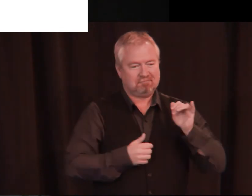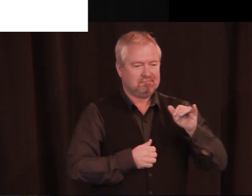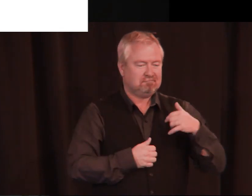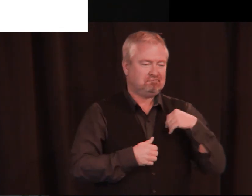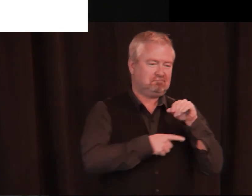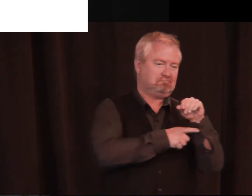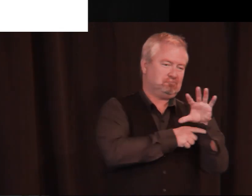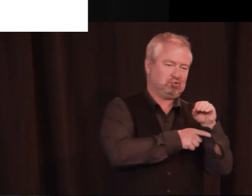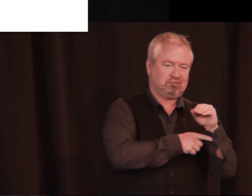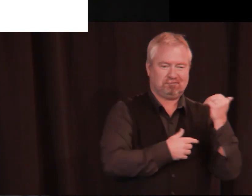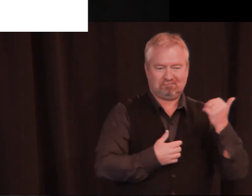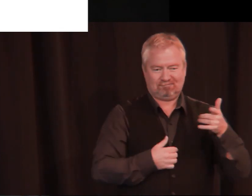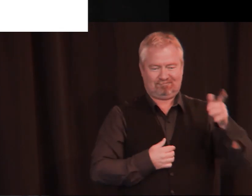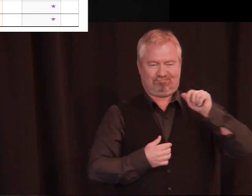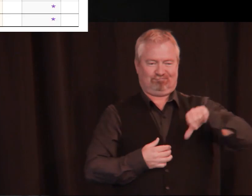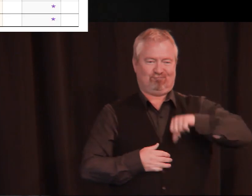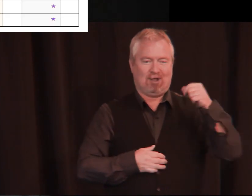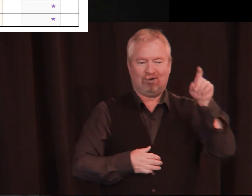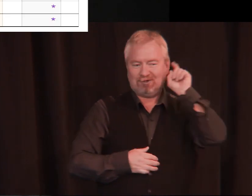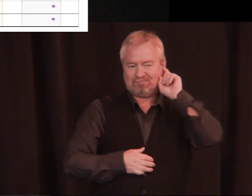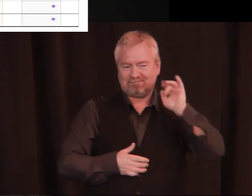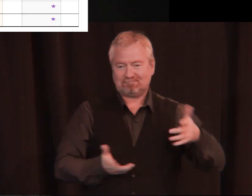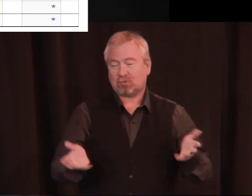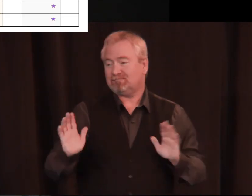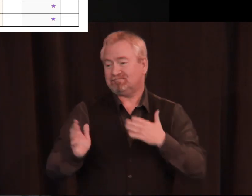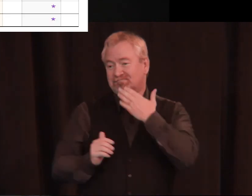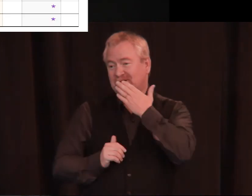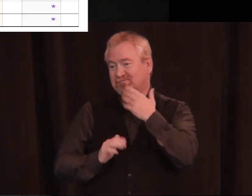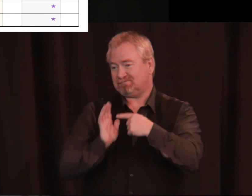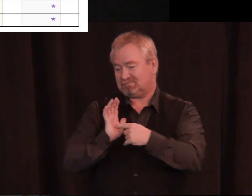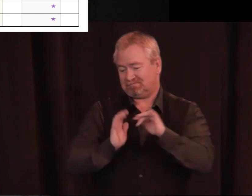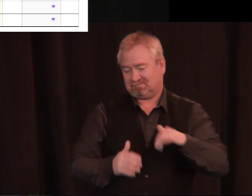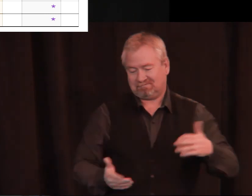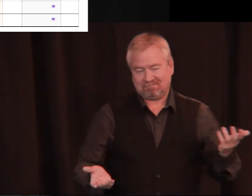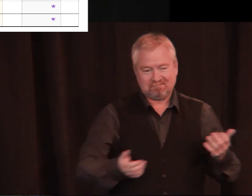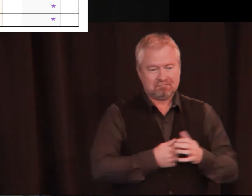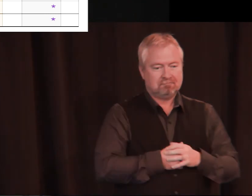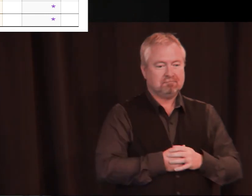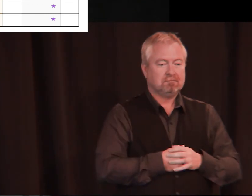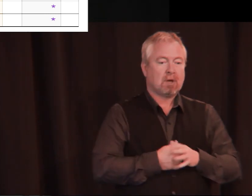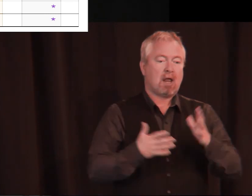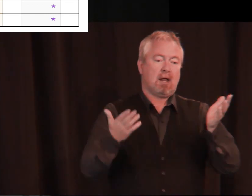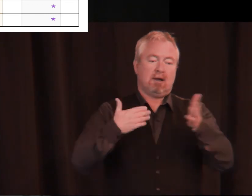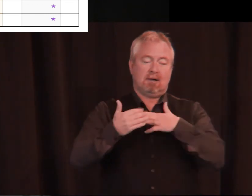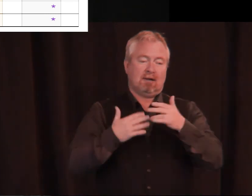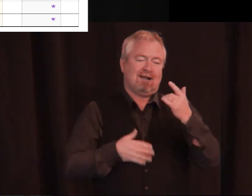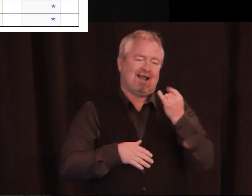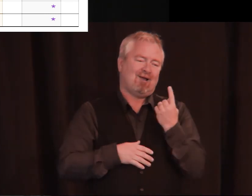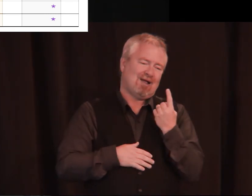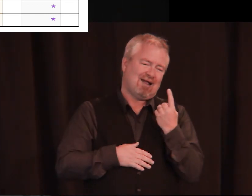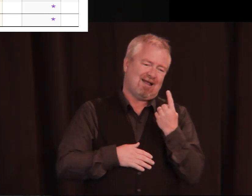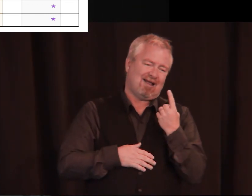And then presented it to the class. And just to point out, this is one child, great language input from her parents,